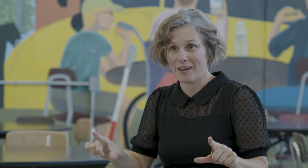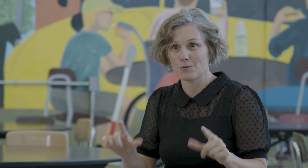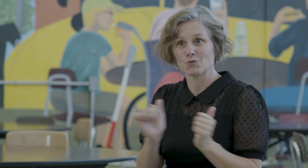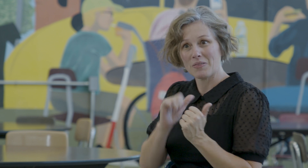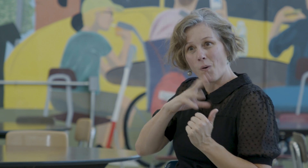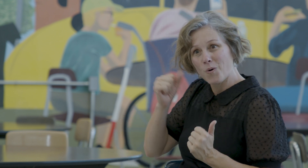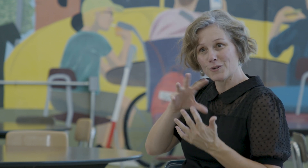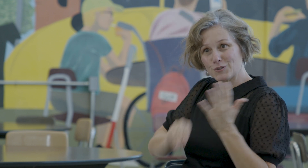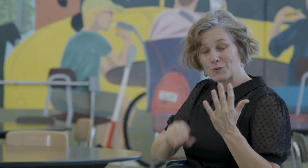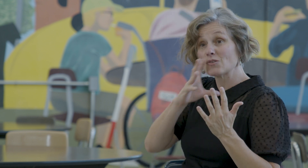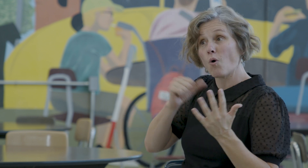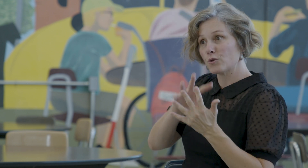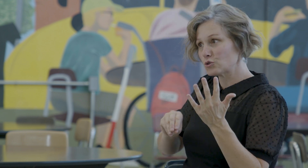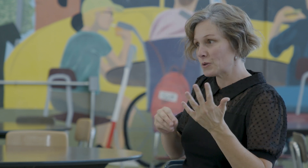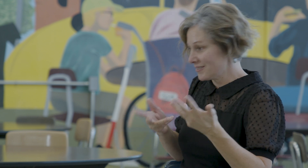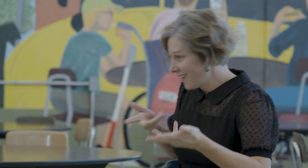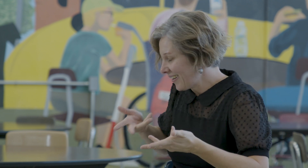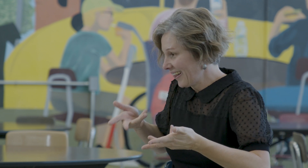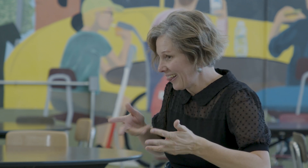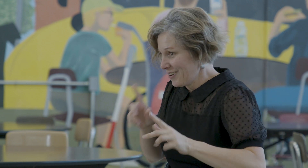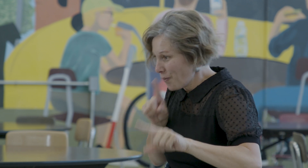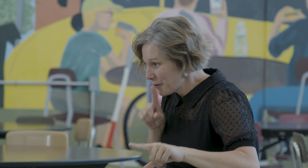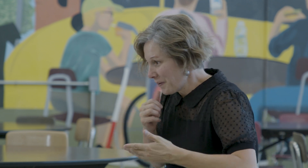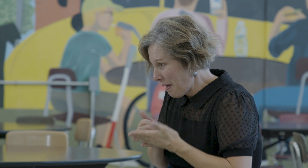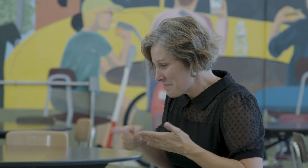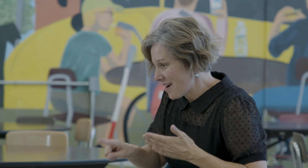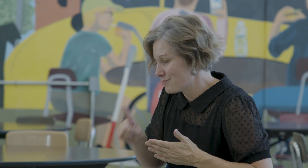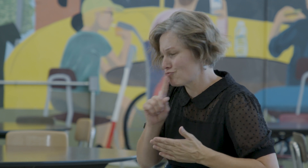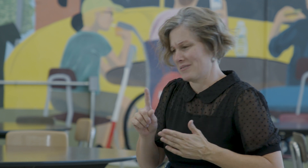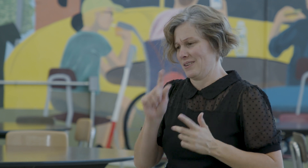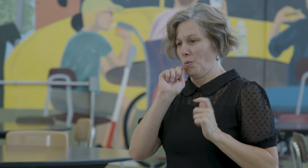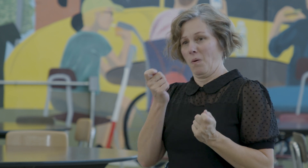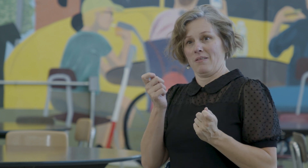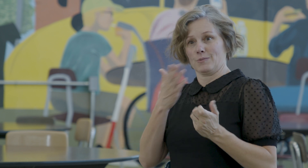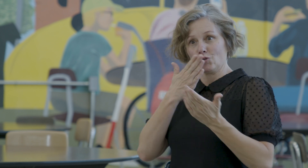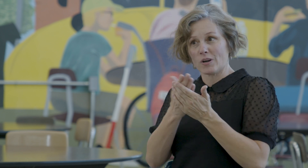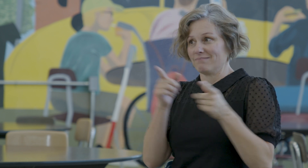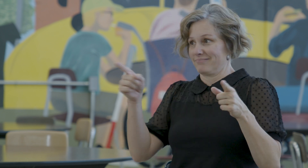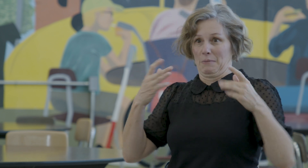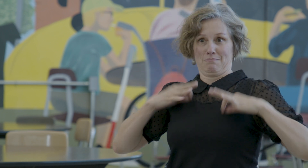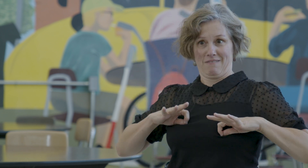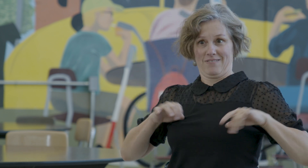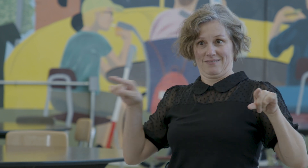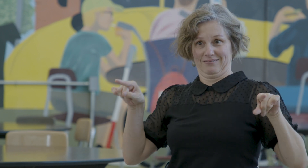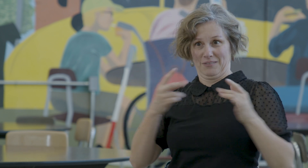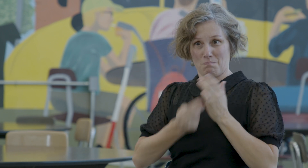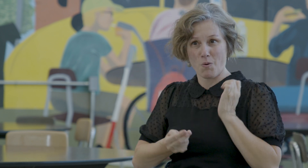and at the same time, our student workers were able to practice taking orders and interacting with the youngsters.